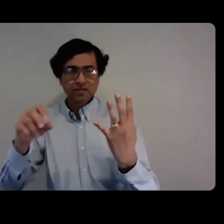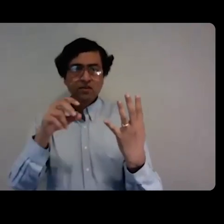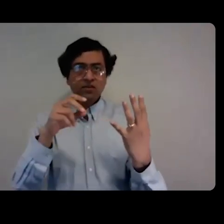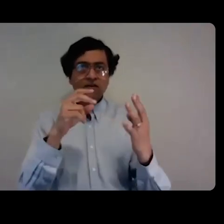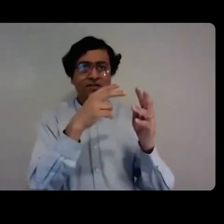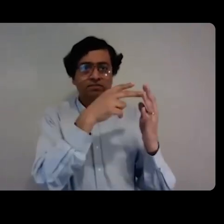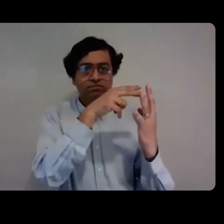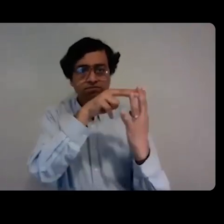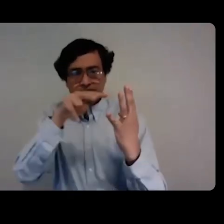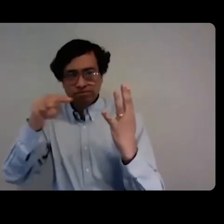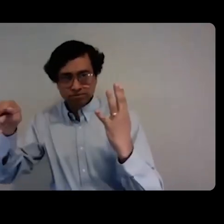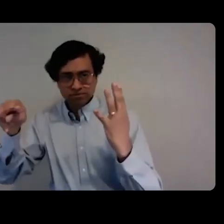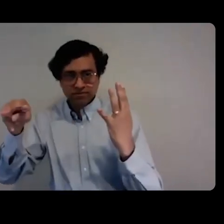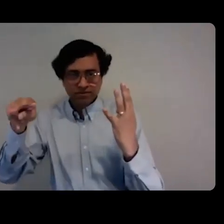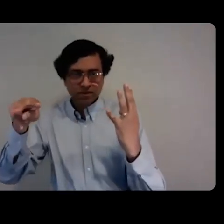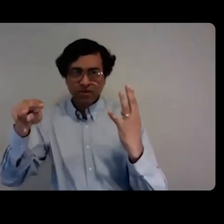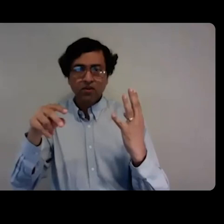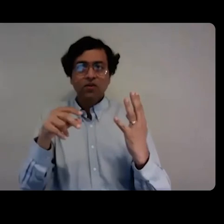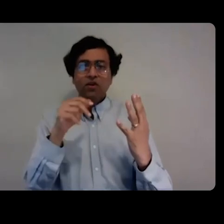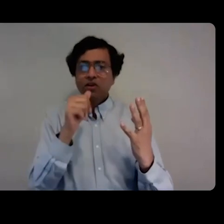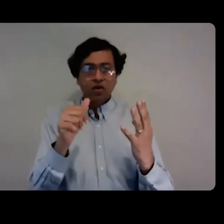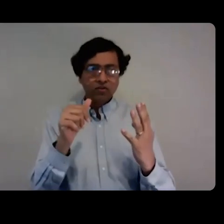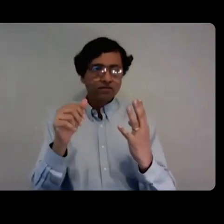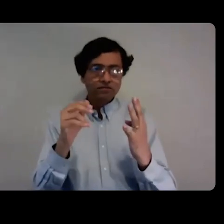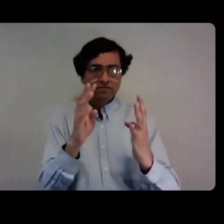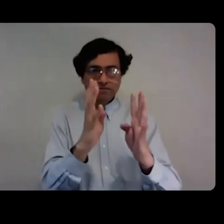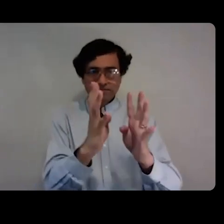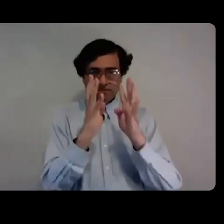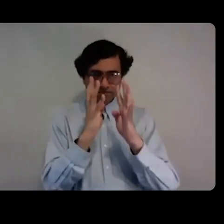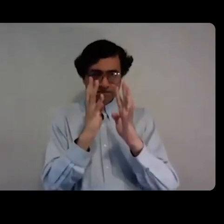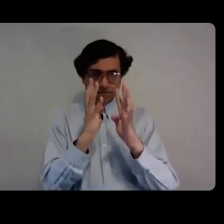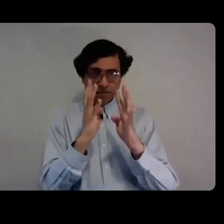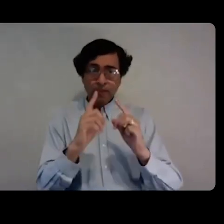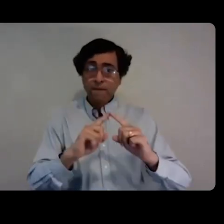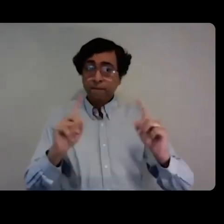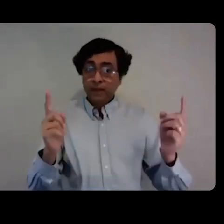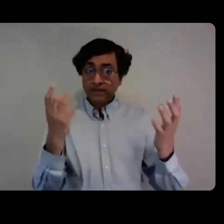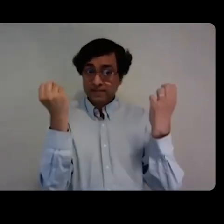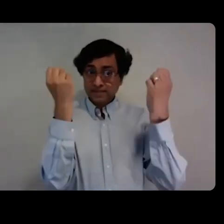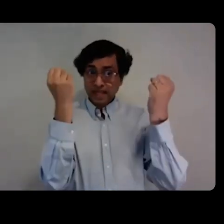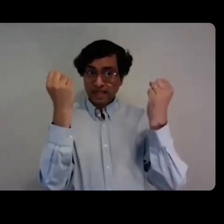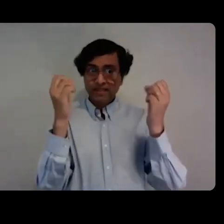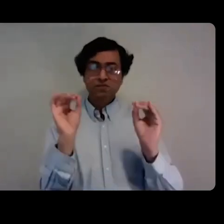So you can catch the words as they come across the screen.